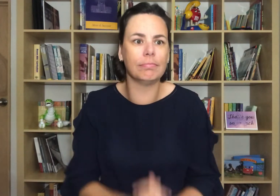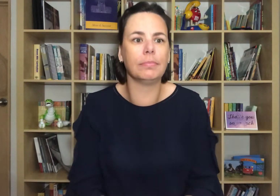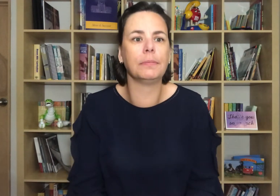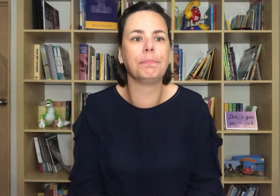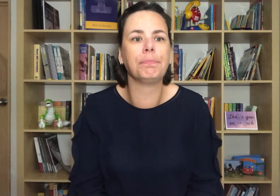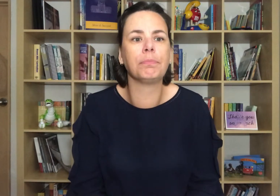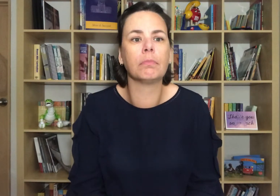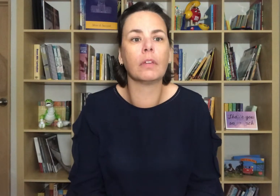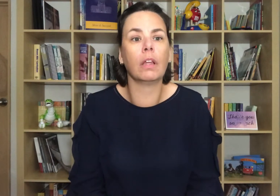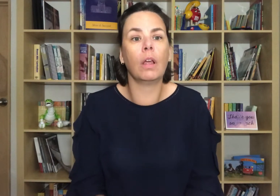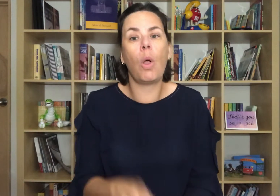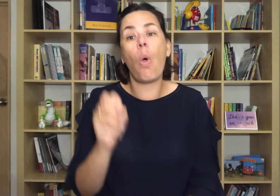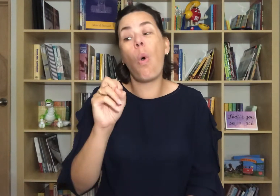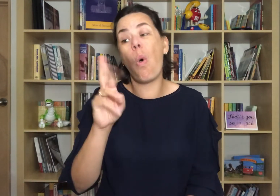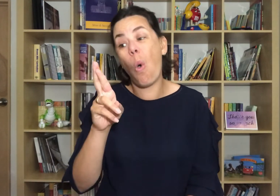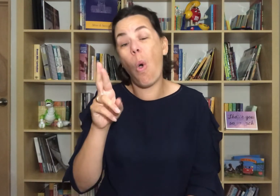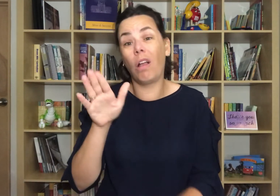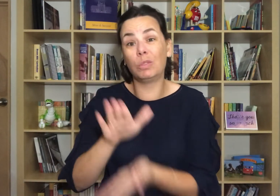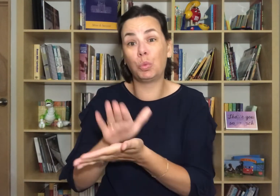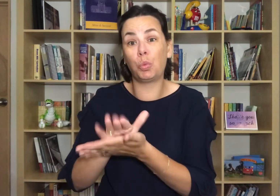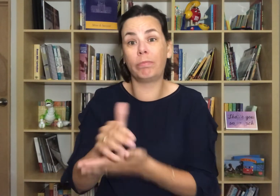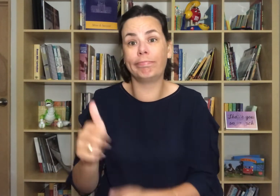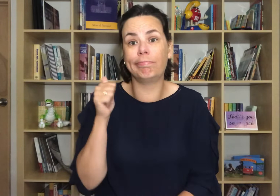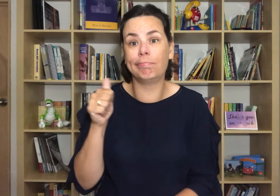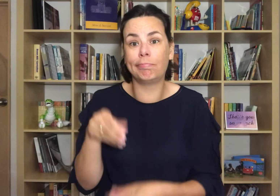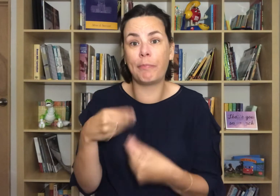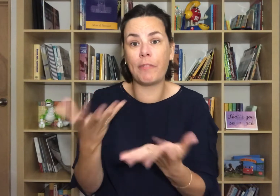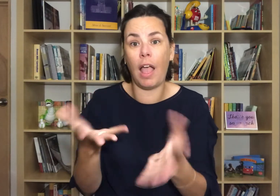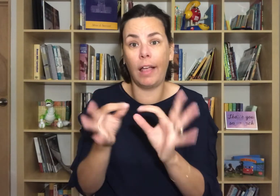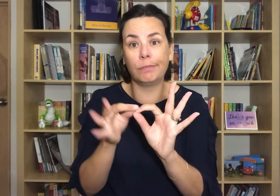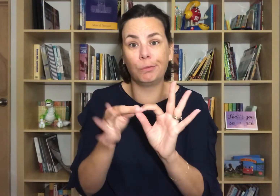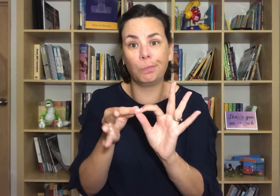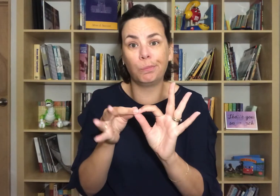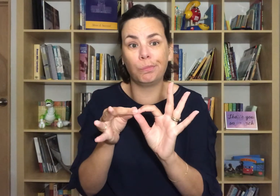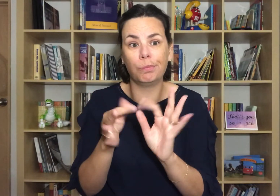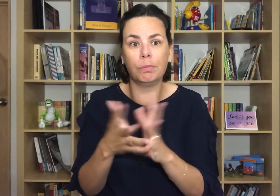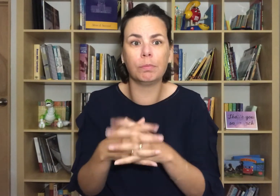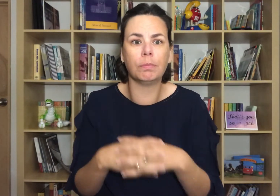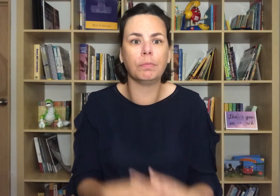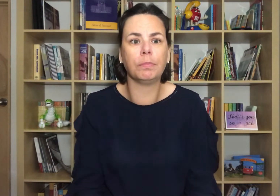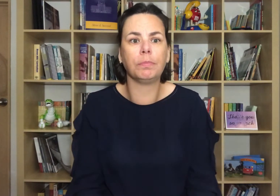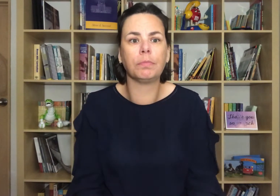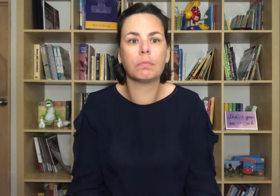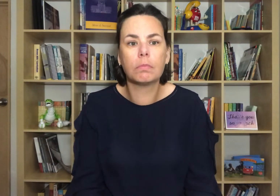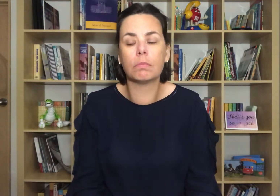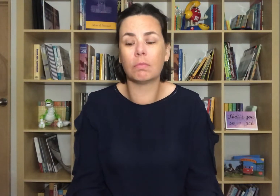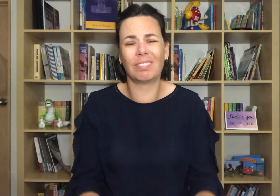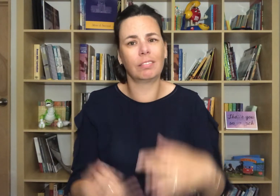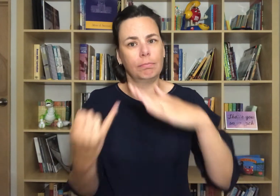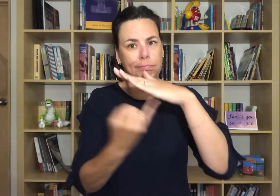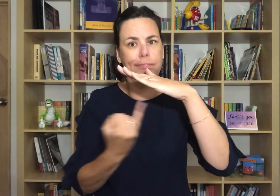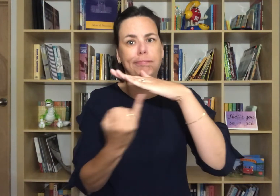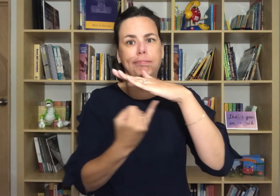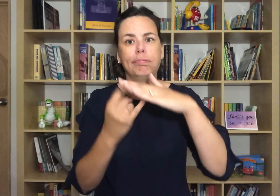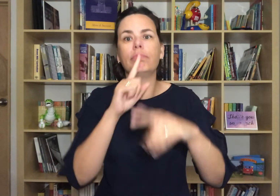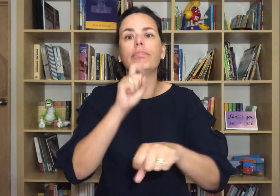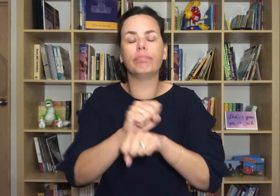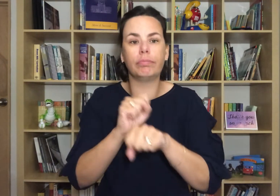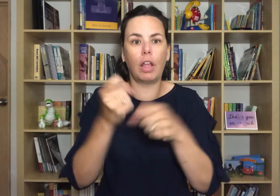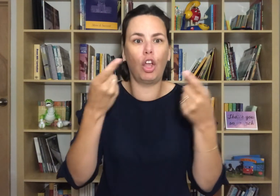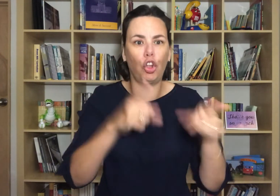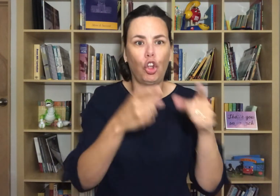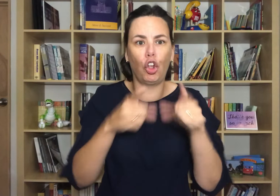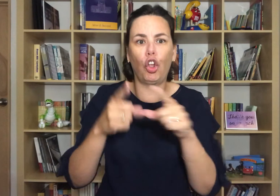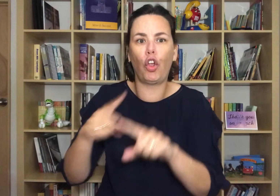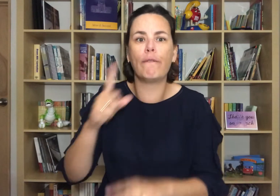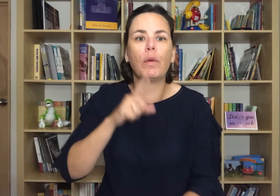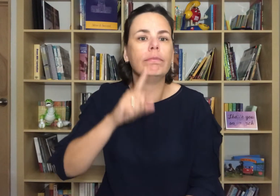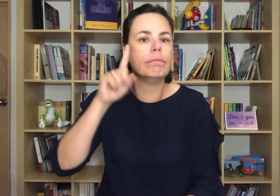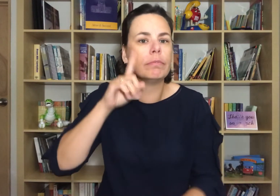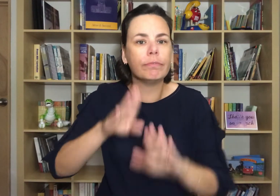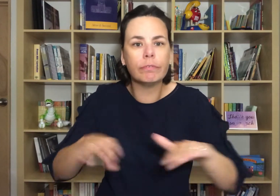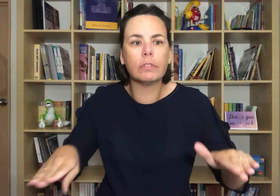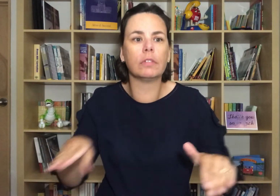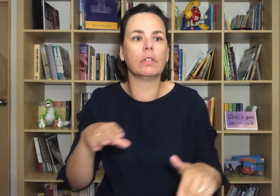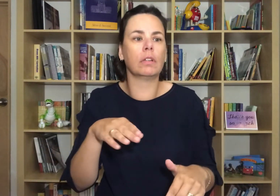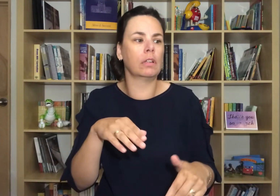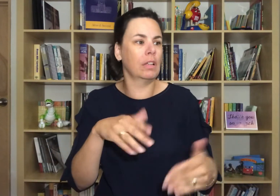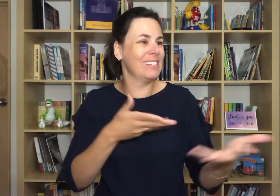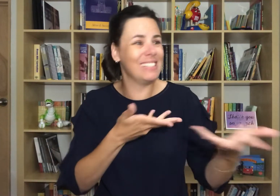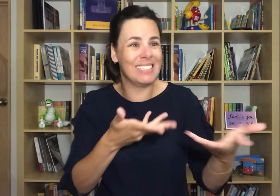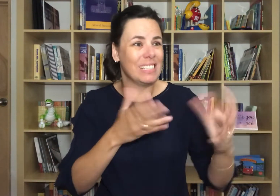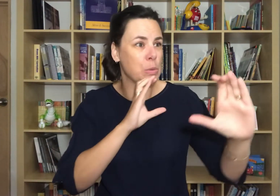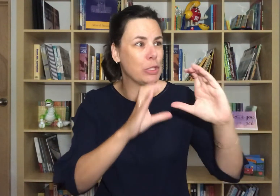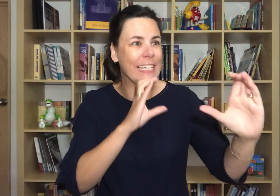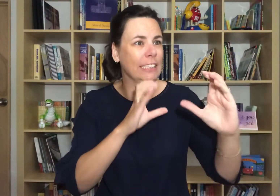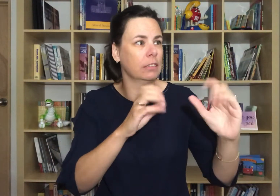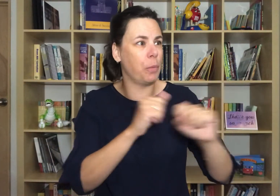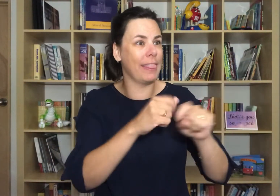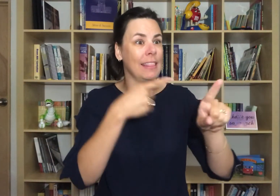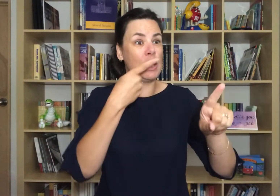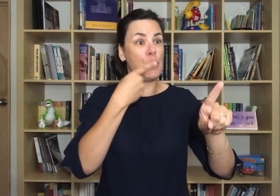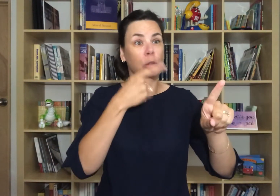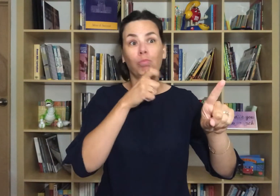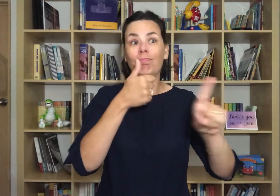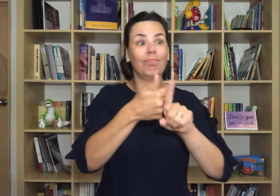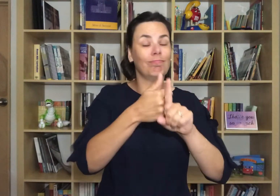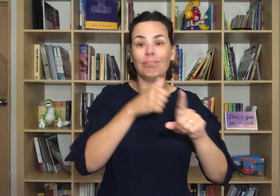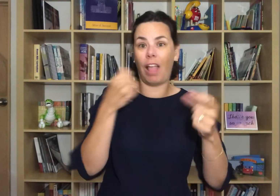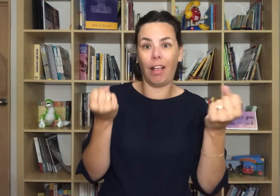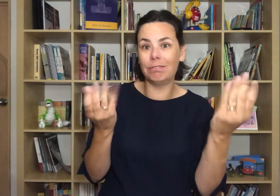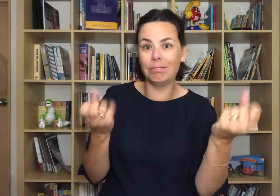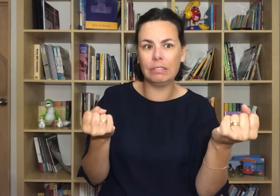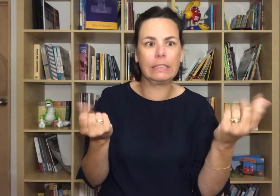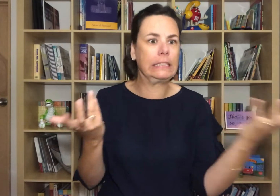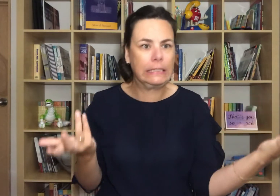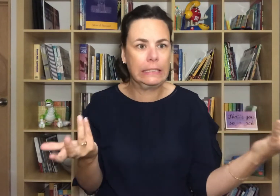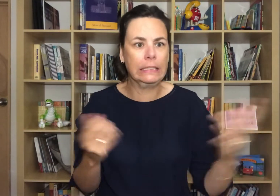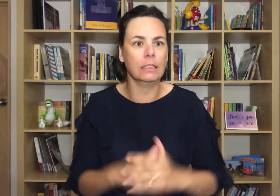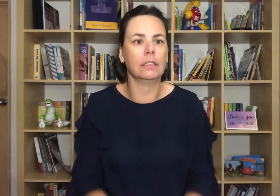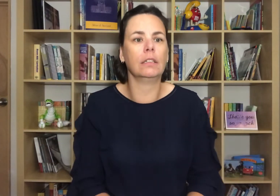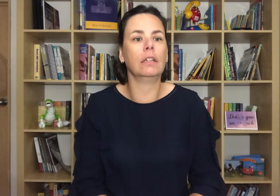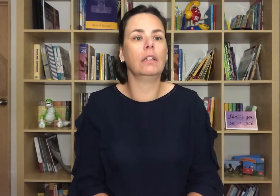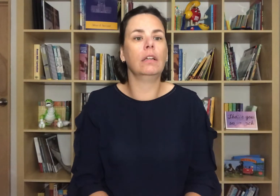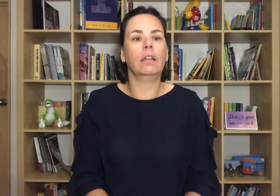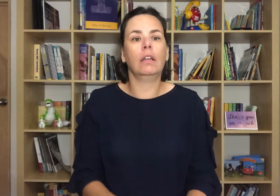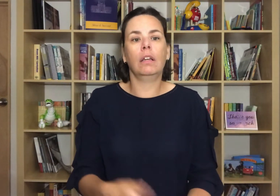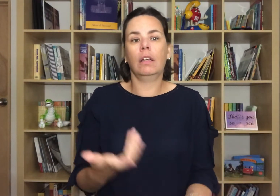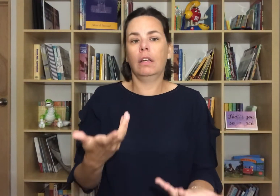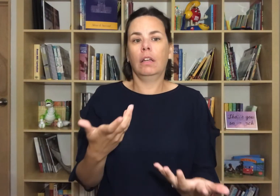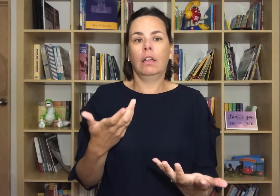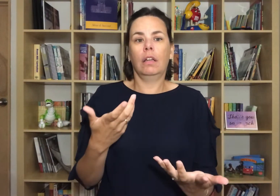refusal to provide one. Isolation occurs when their peers are not Deaf and cannot communicate in sign language